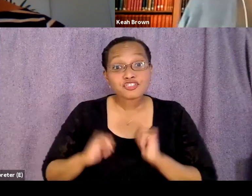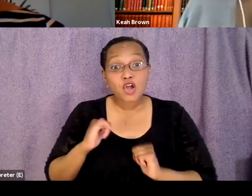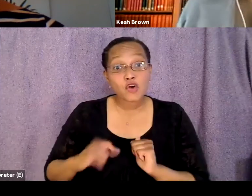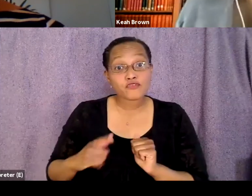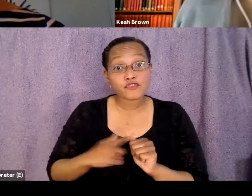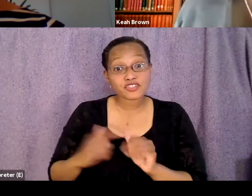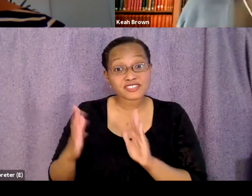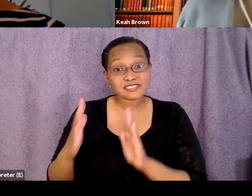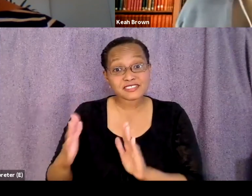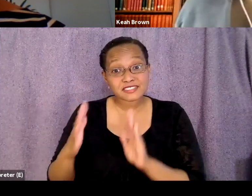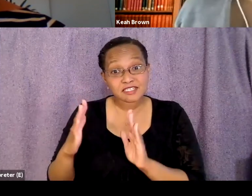extremely white and.